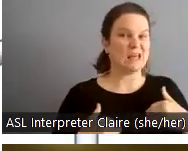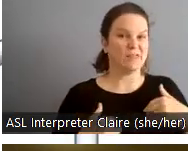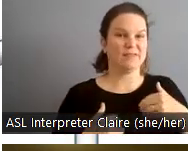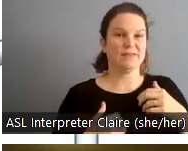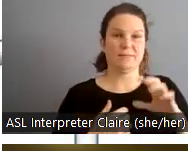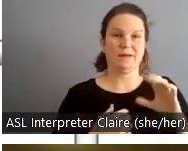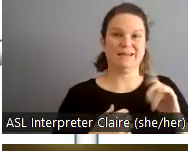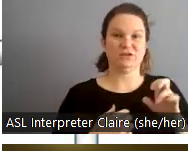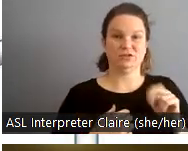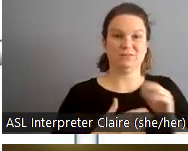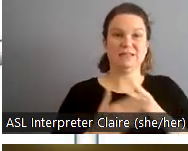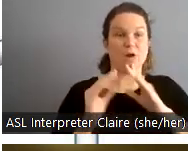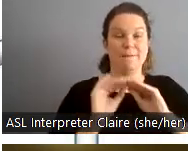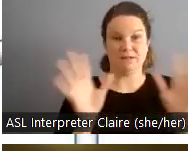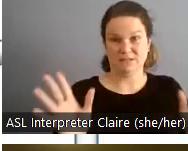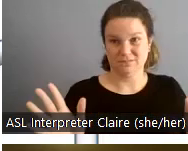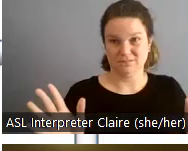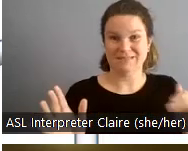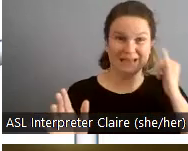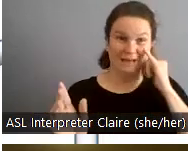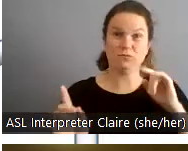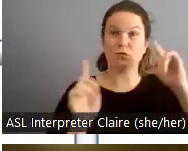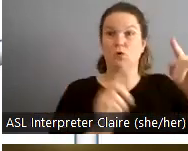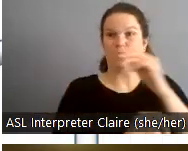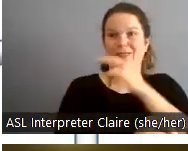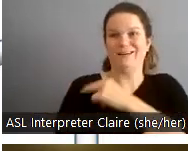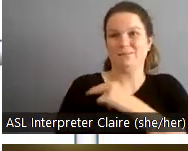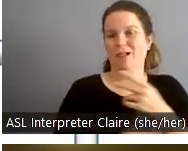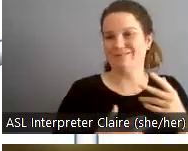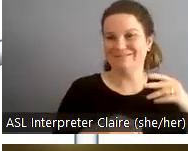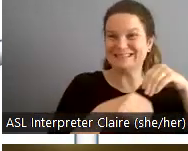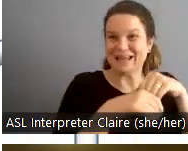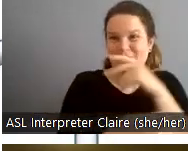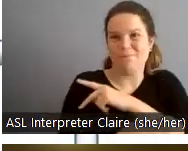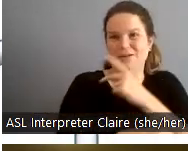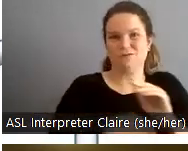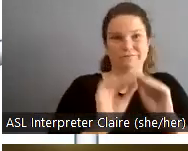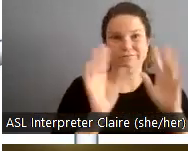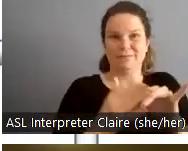that is pretty obvious, right? You know, if you go to the hospital for a condition,